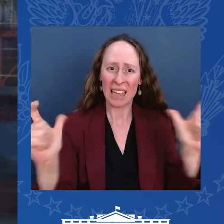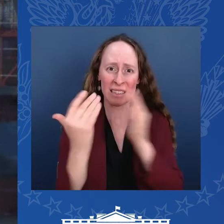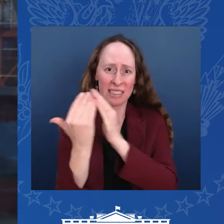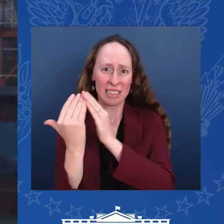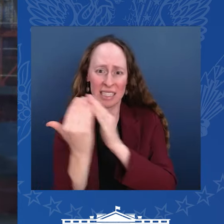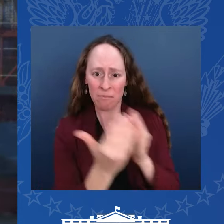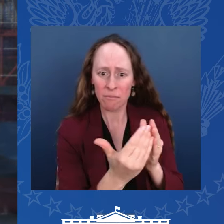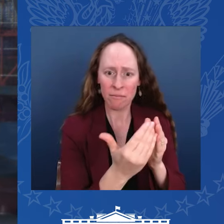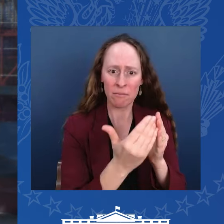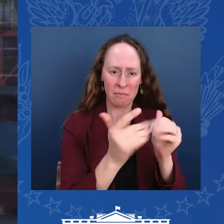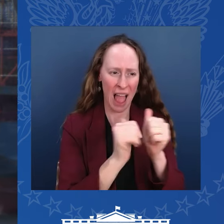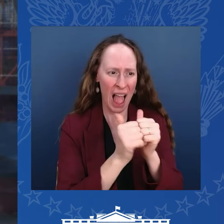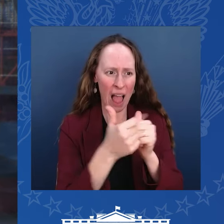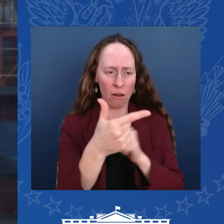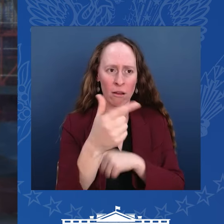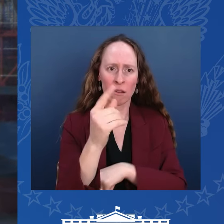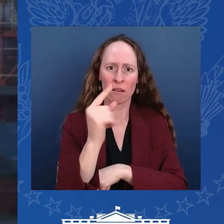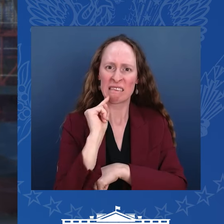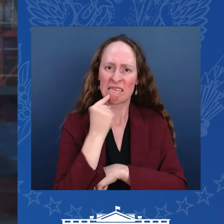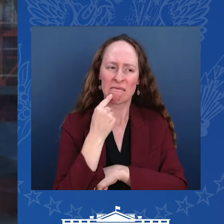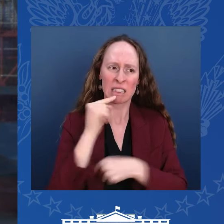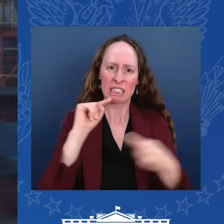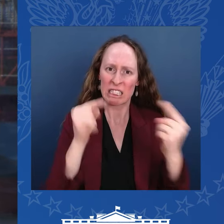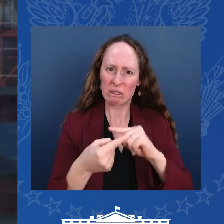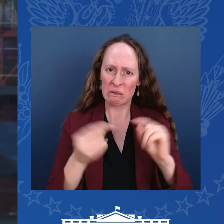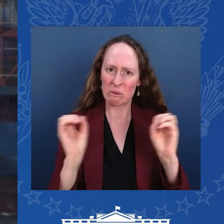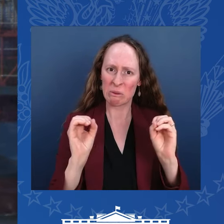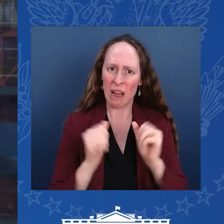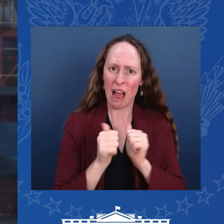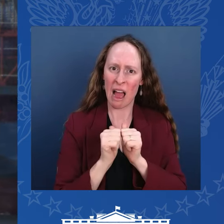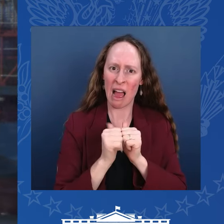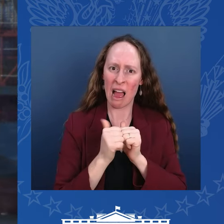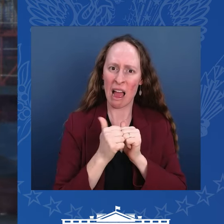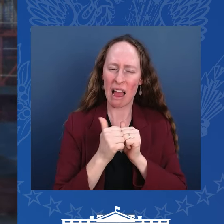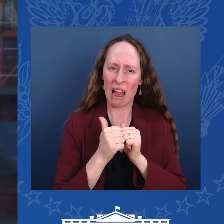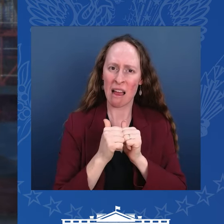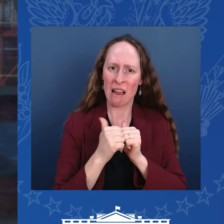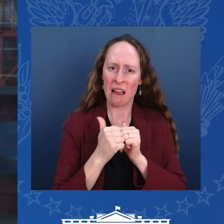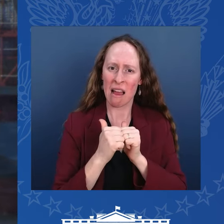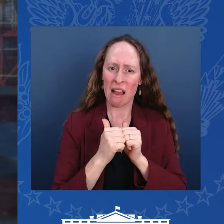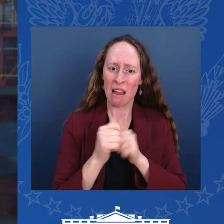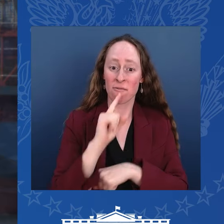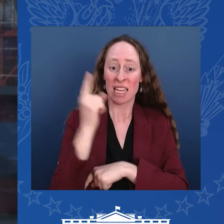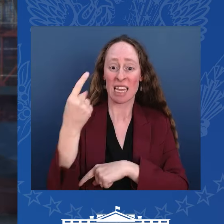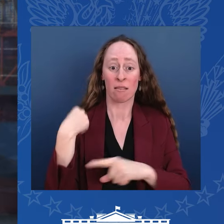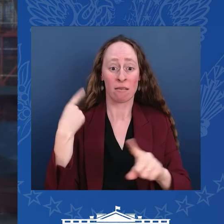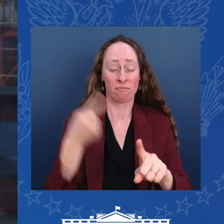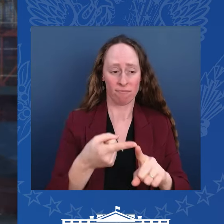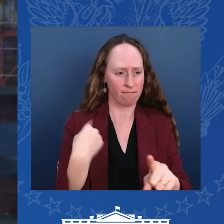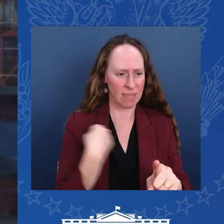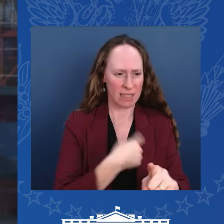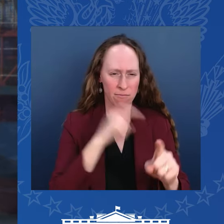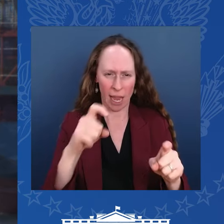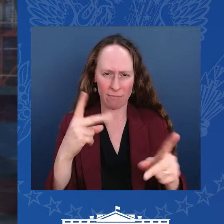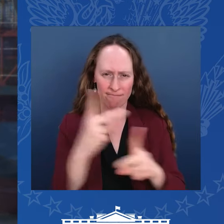How are you able to support our amazing workers and businesses and victims of the tragedy?